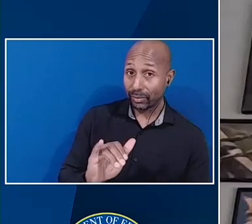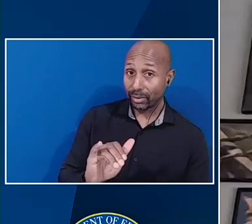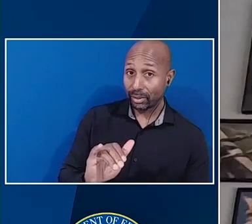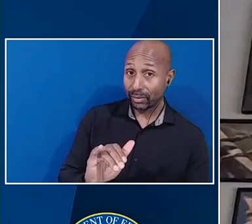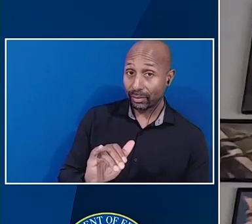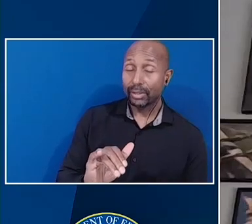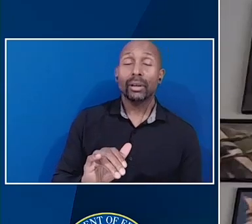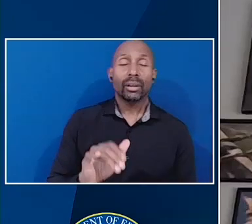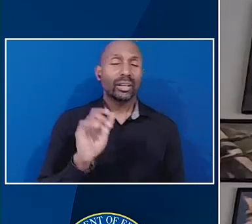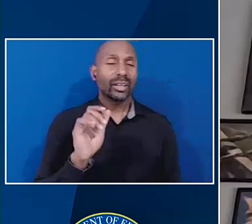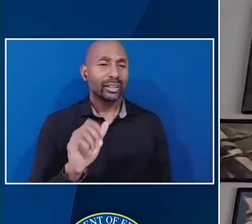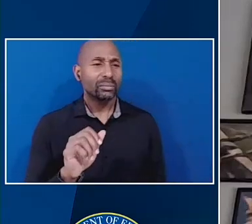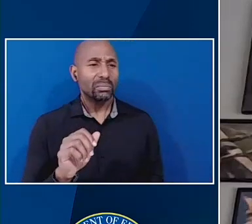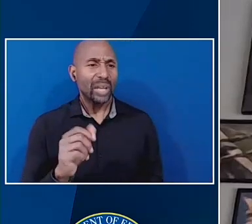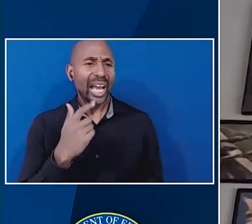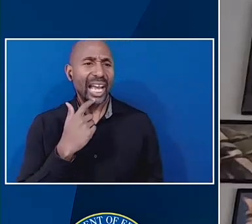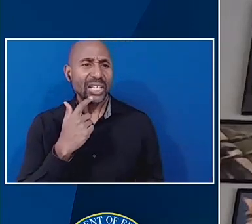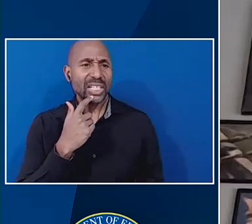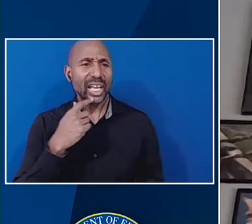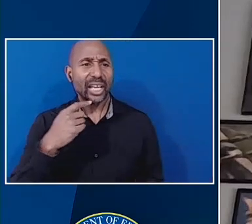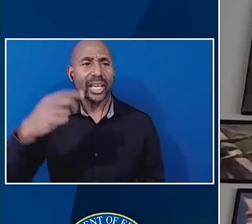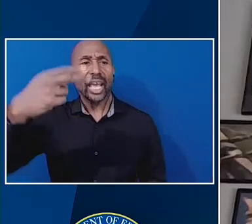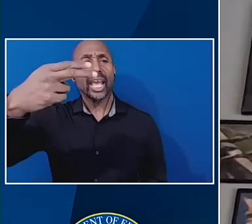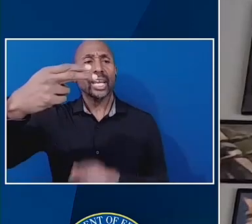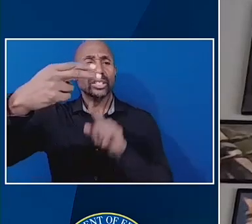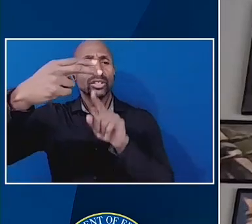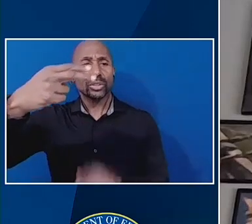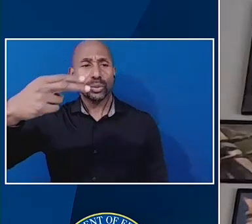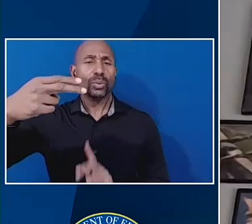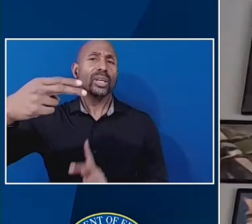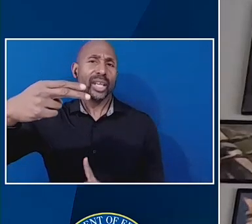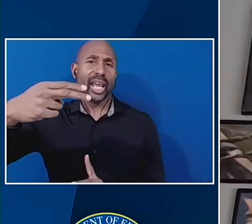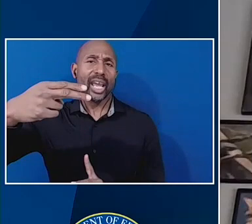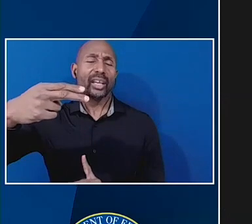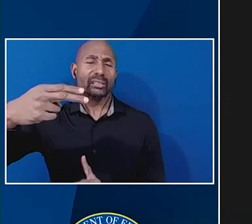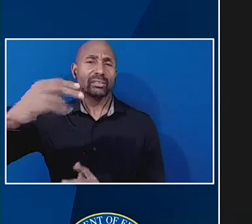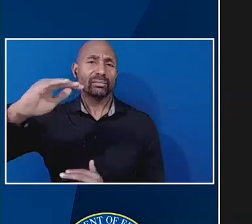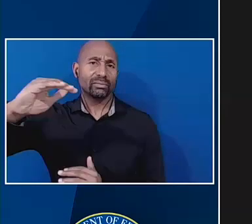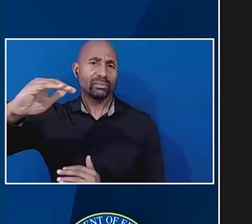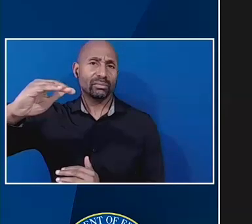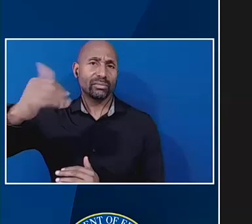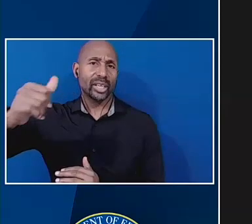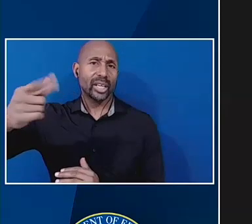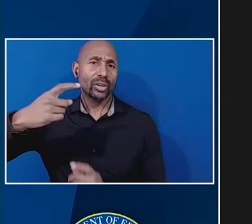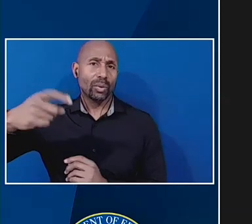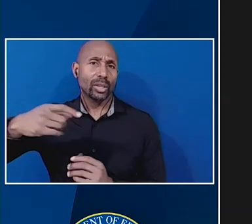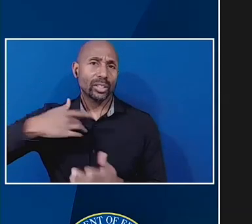Any questions or concerns there? Yeah, it looks like we got some. Scott, go ahead.